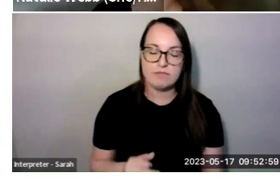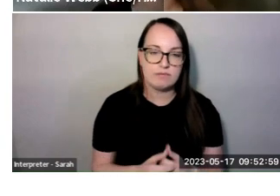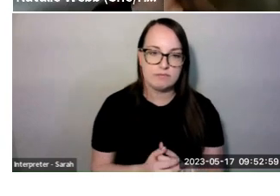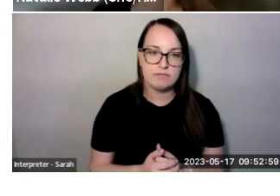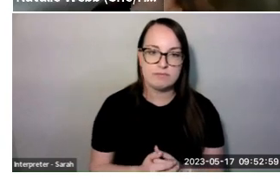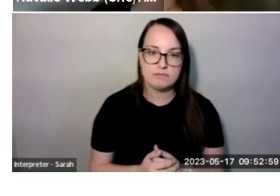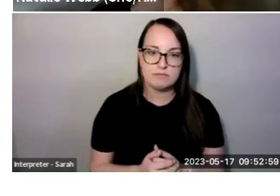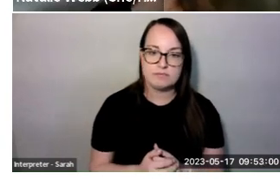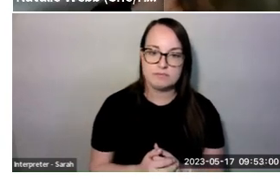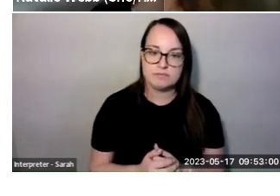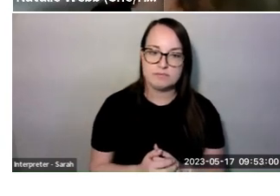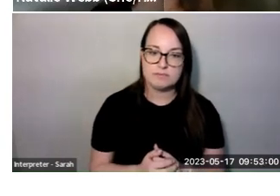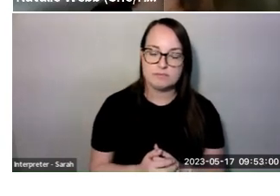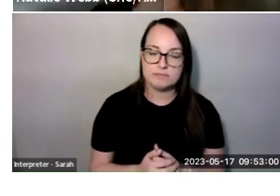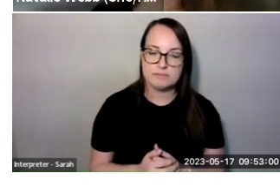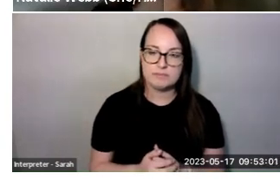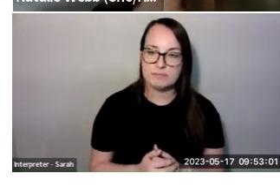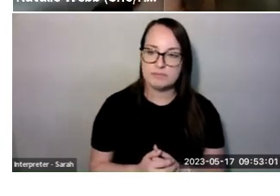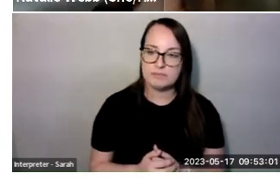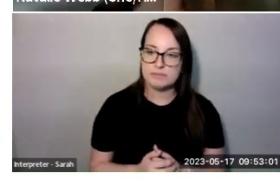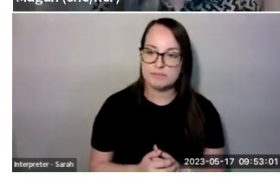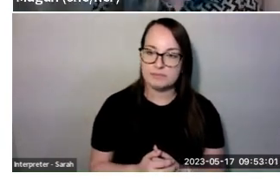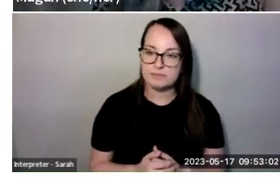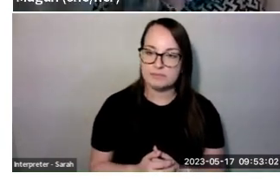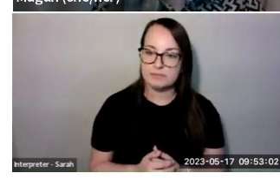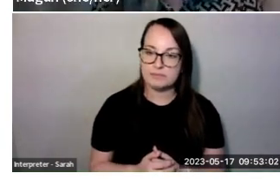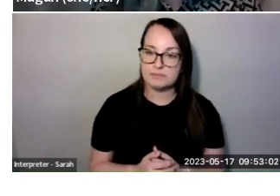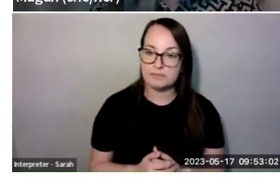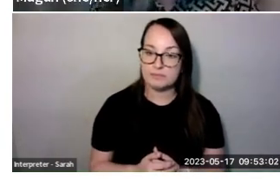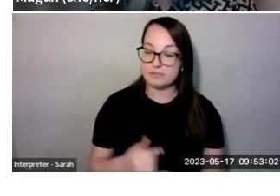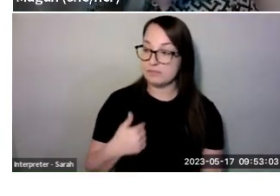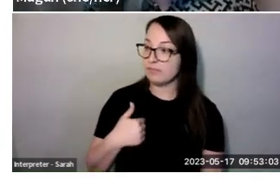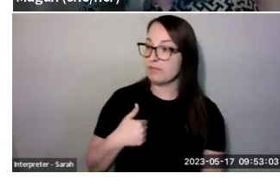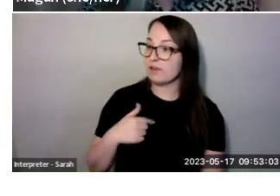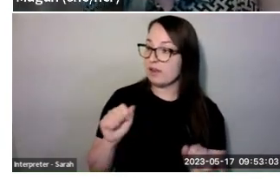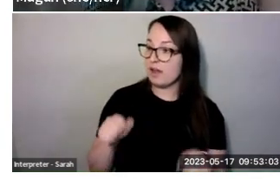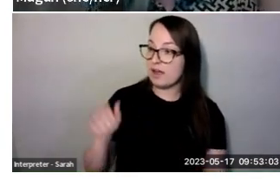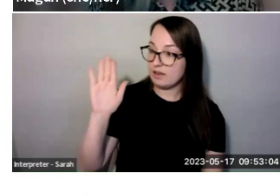provider seen a system in use keeping staff informed about service provisions? That's a great question.